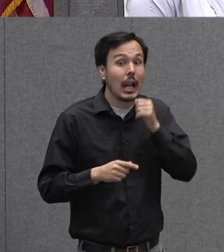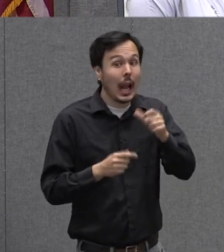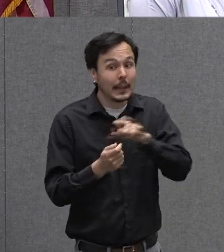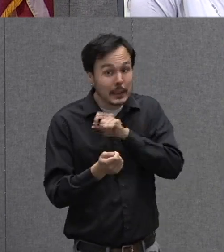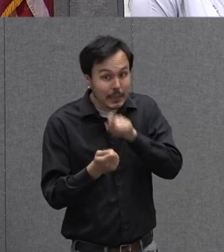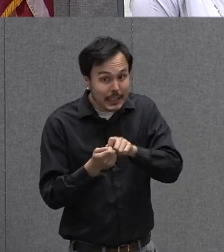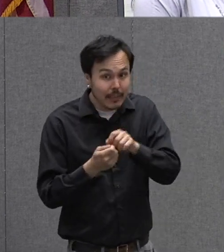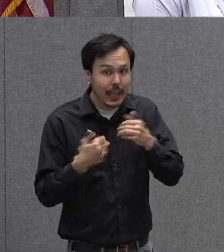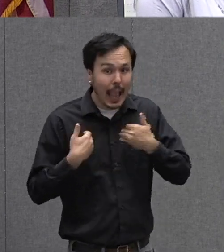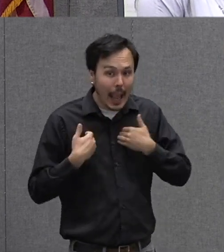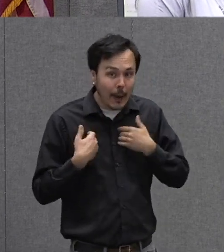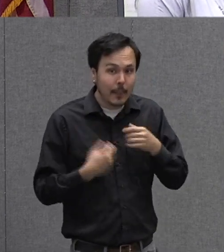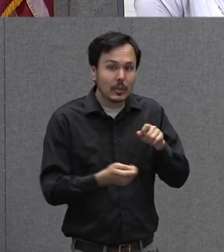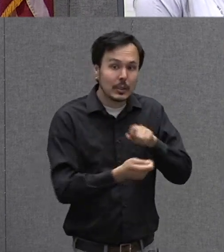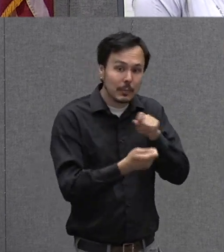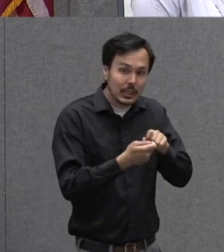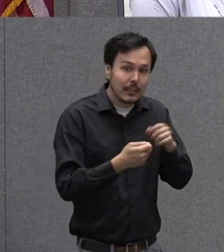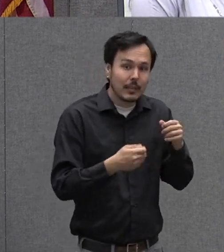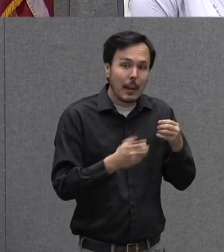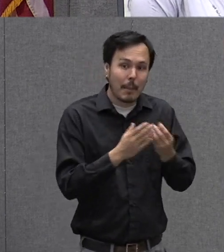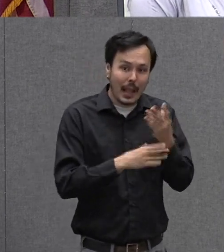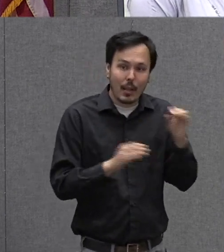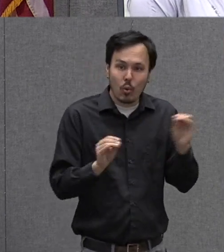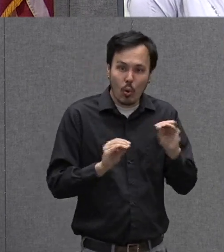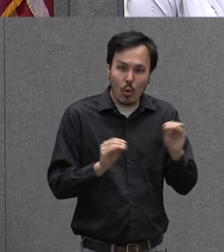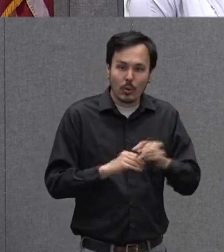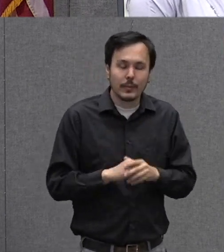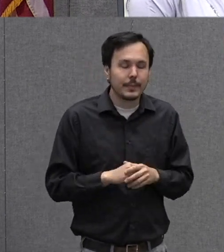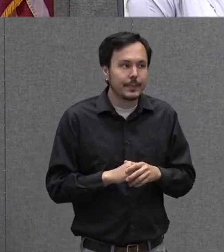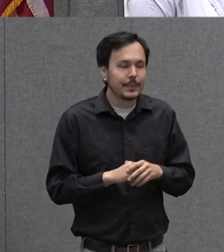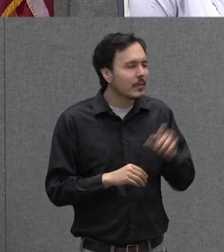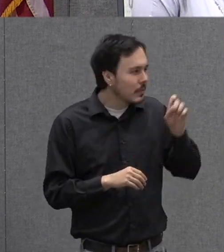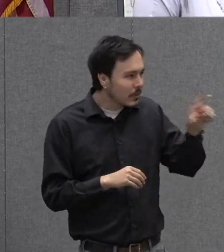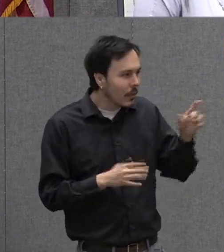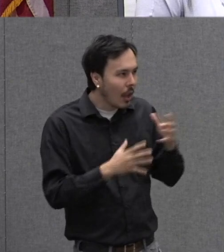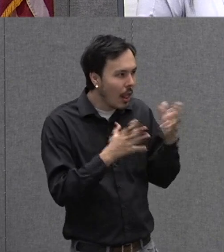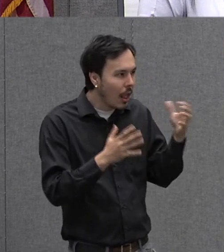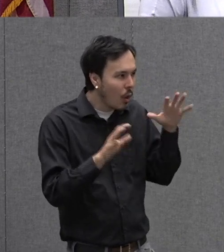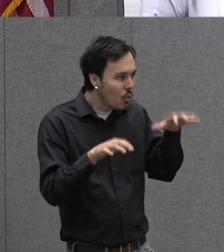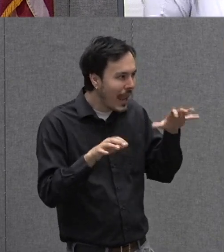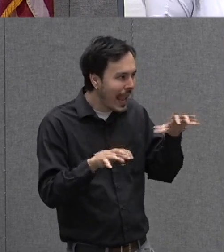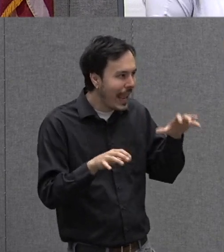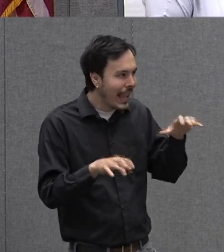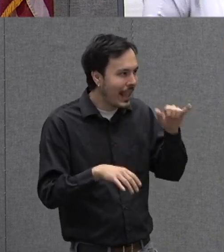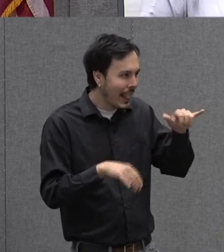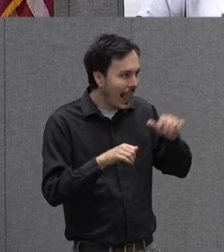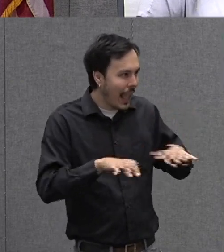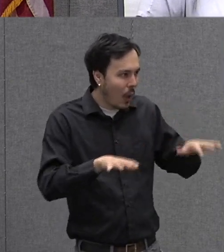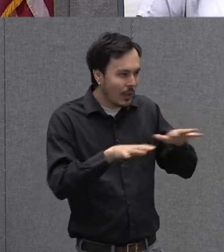Okay, is there a lot of rain there in this habitat? Um, yes and no again.